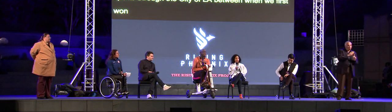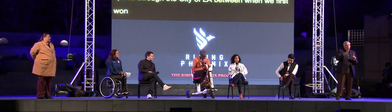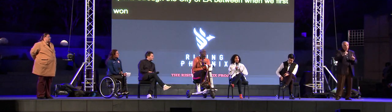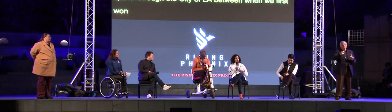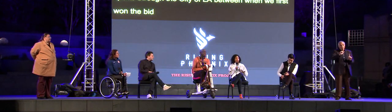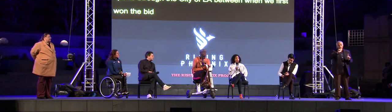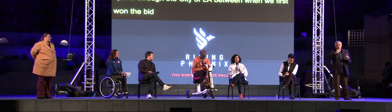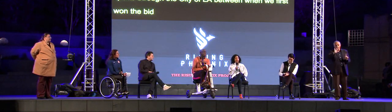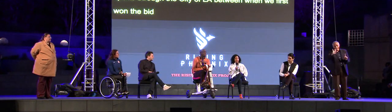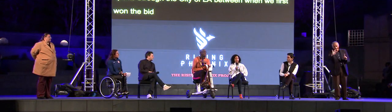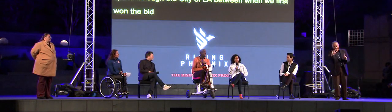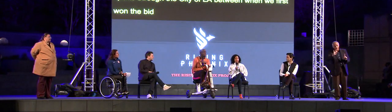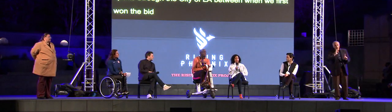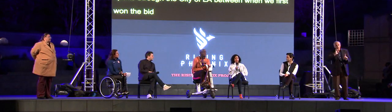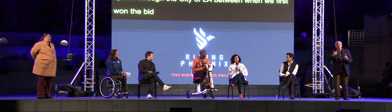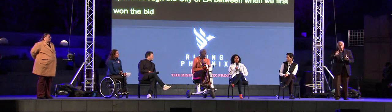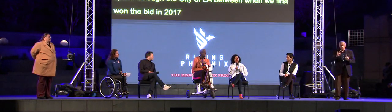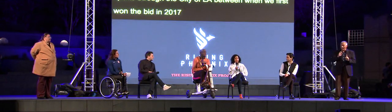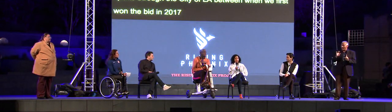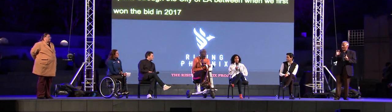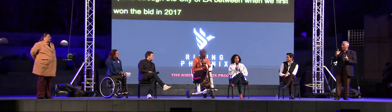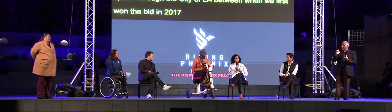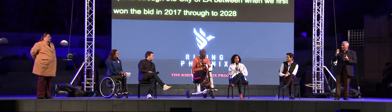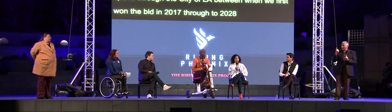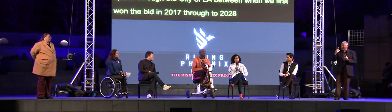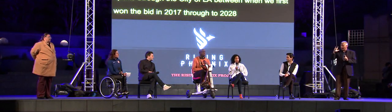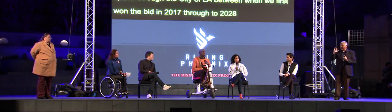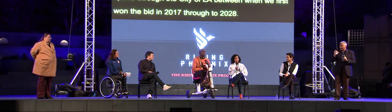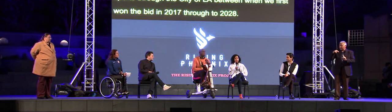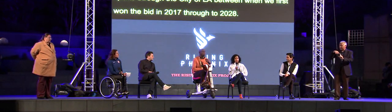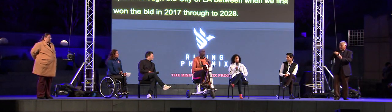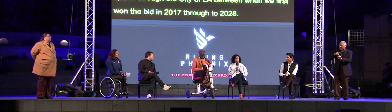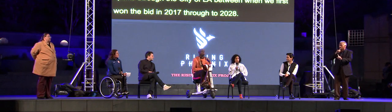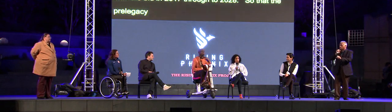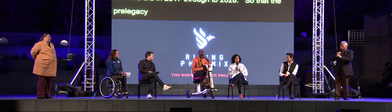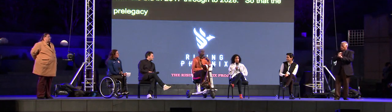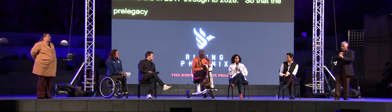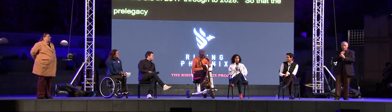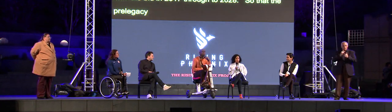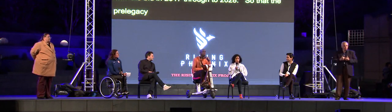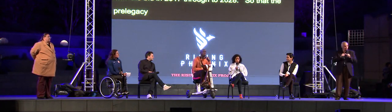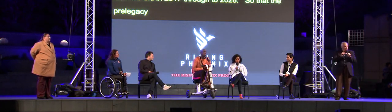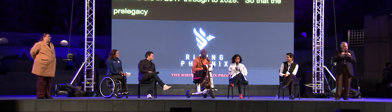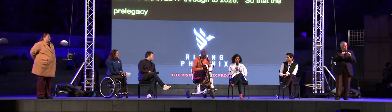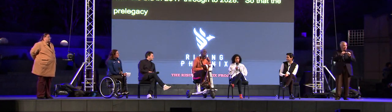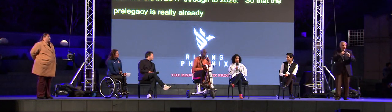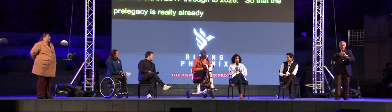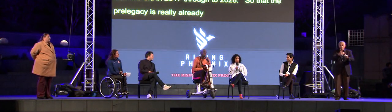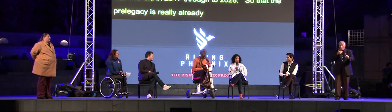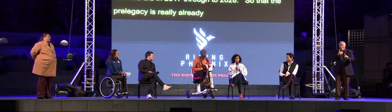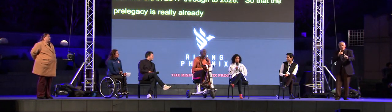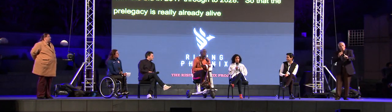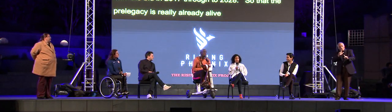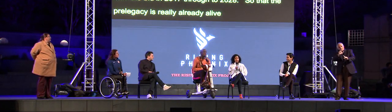So that the PRI legacy is really already alive and well, well before the games even come to LA.